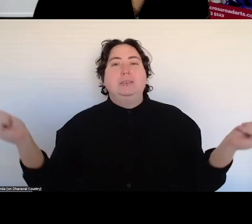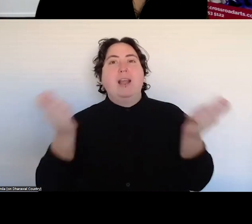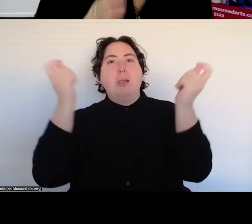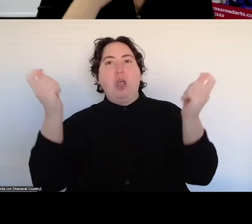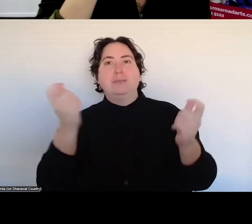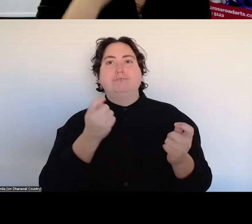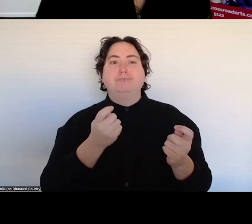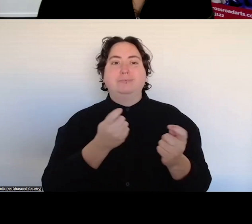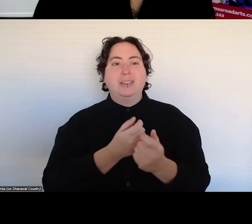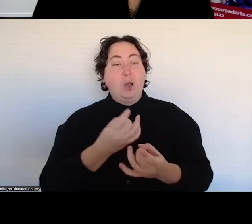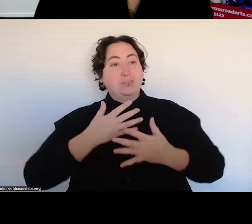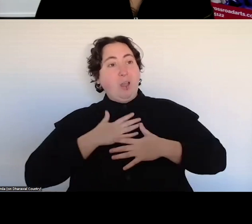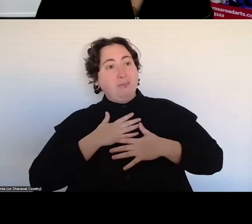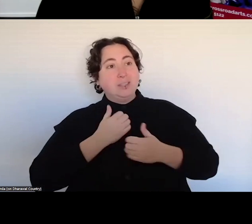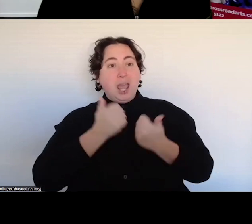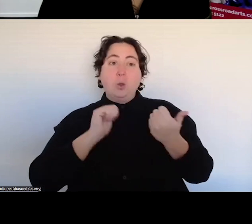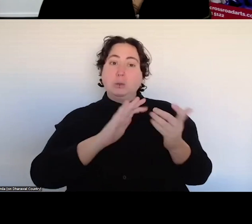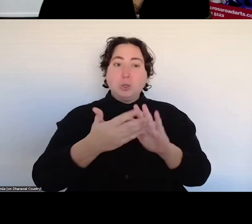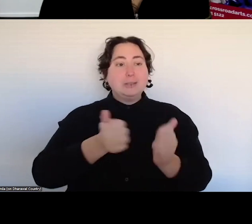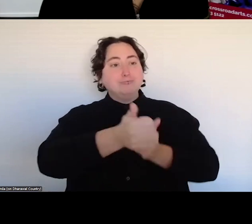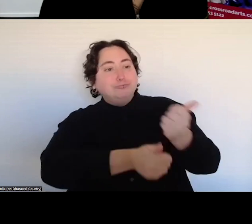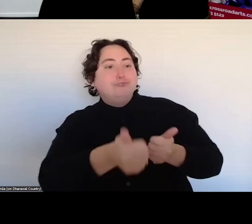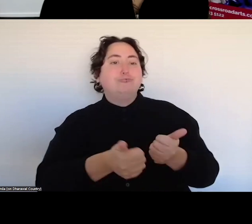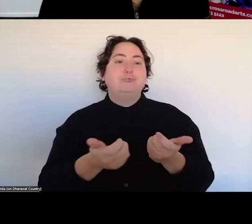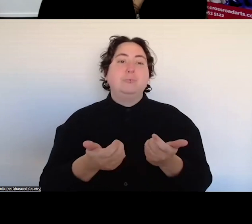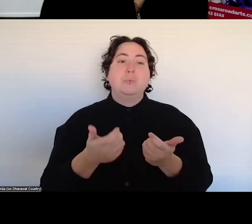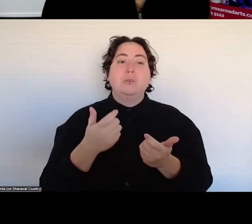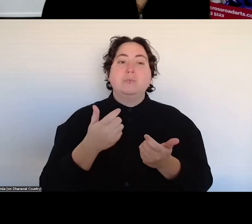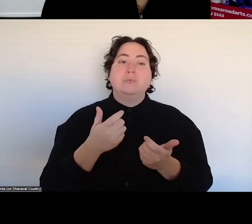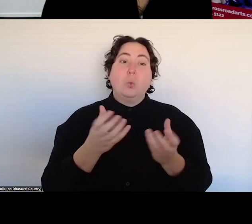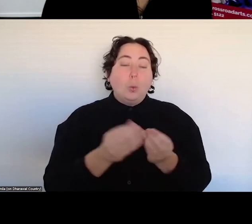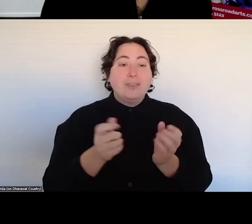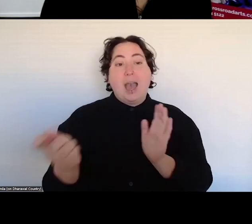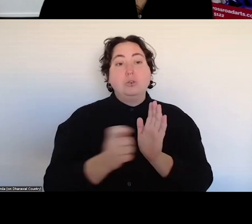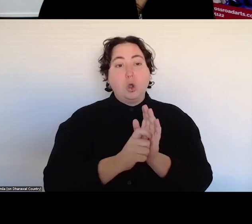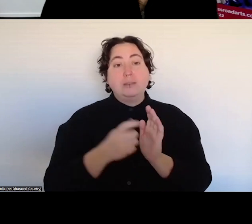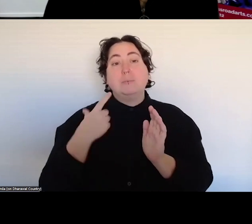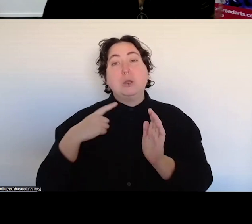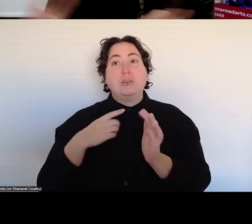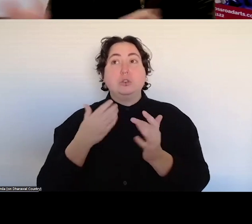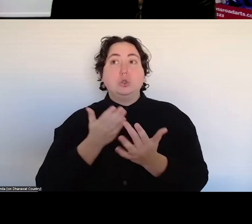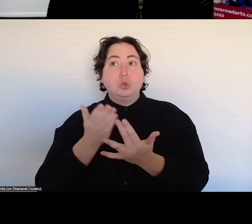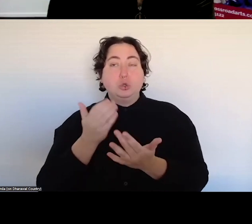potential donors. In our campaigns we usually have one major fundraiser as well, we have a